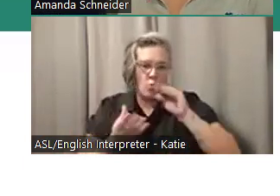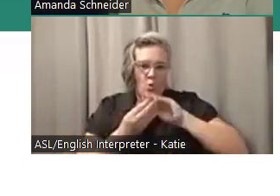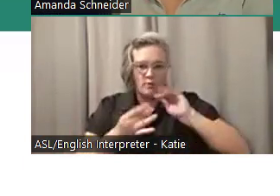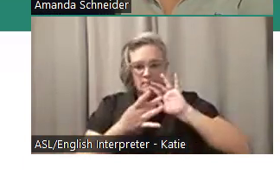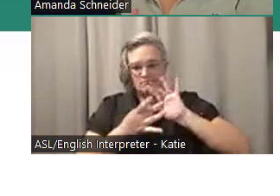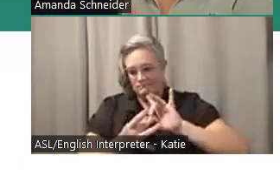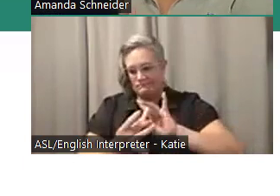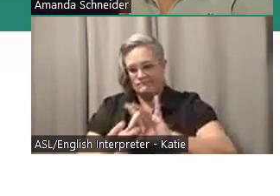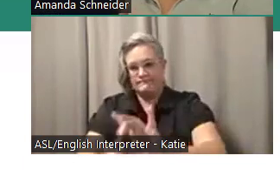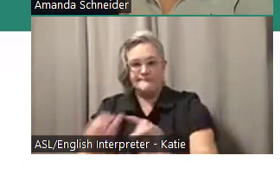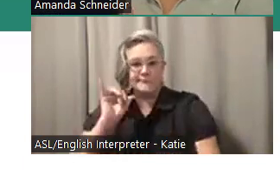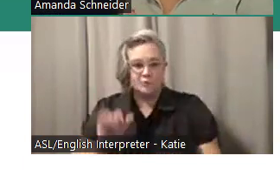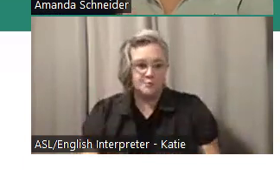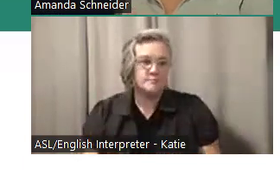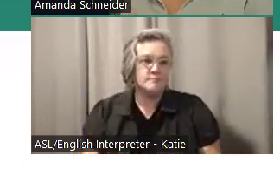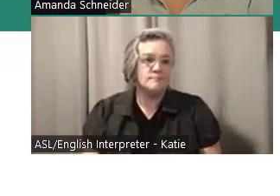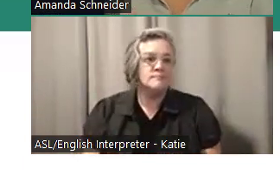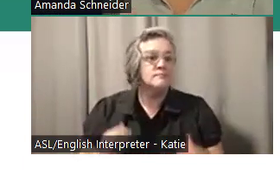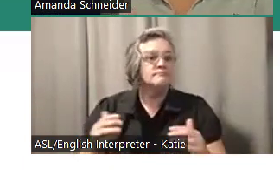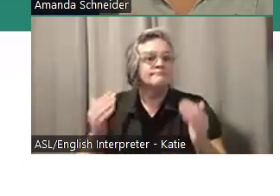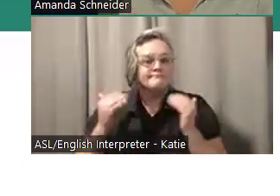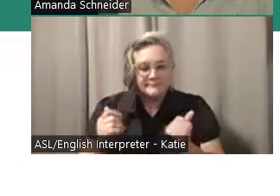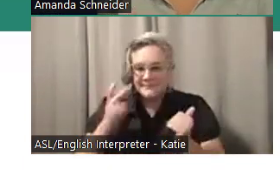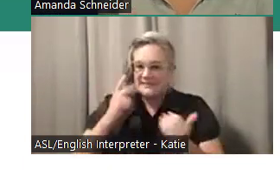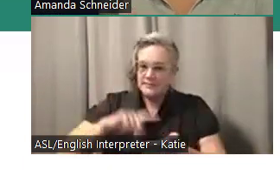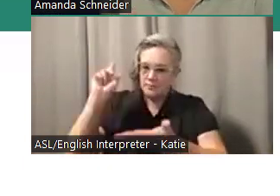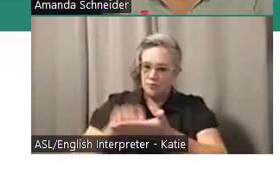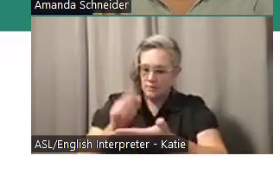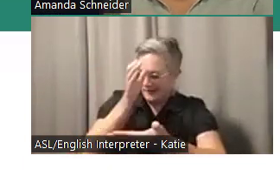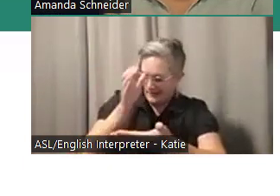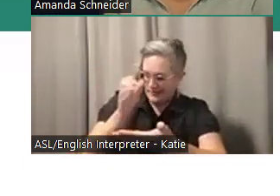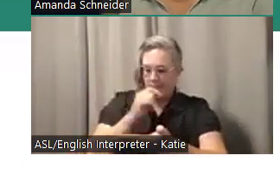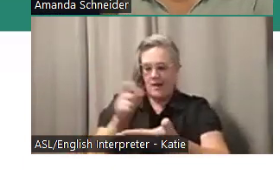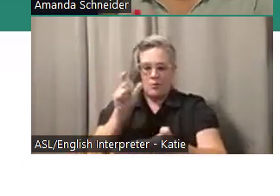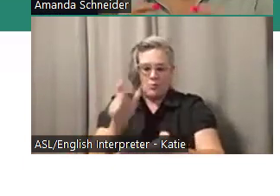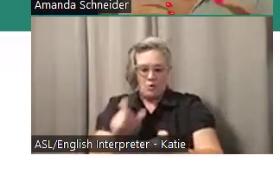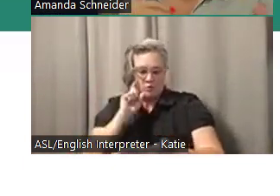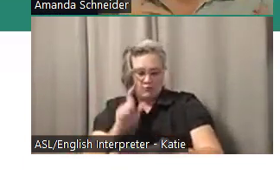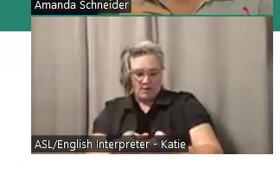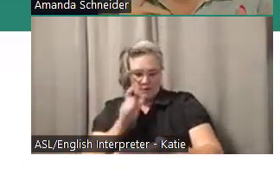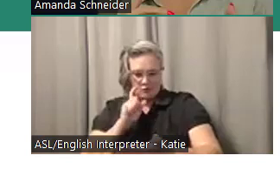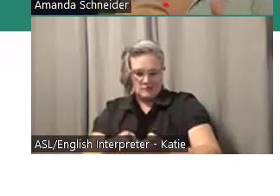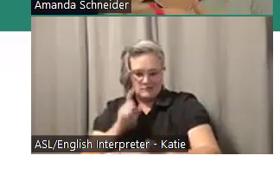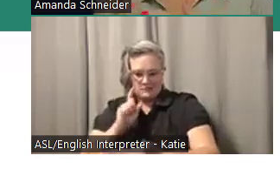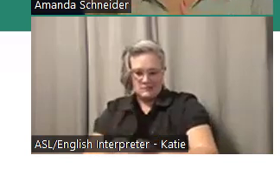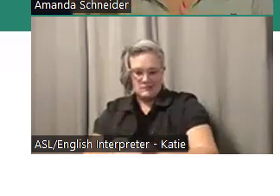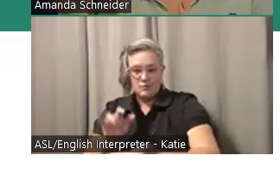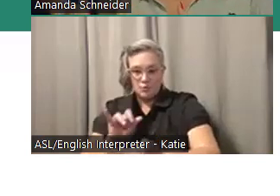And then engaging with print concepts and that word recognition. So, being able to point to a word